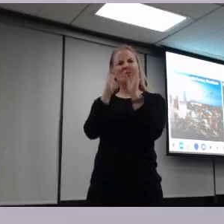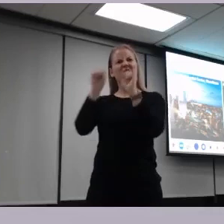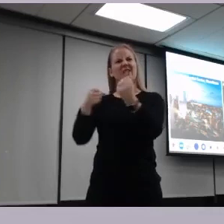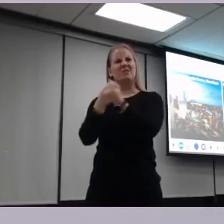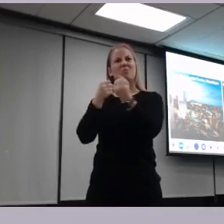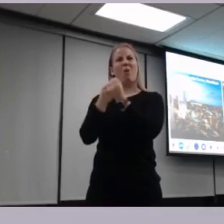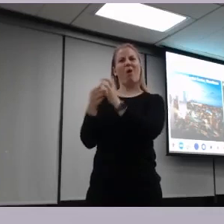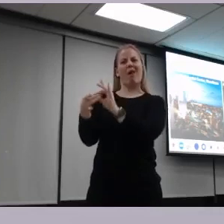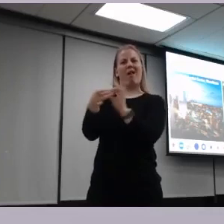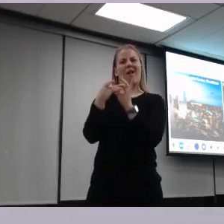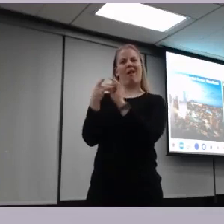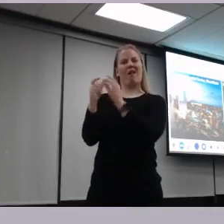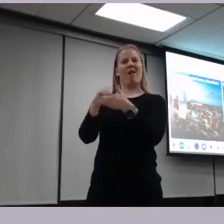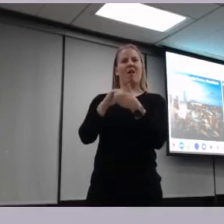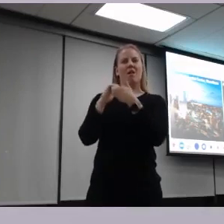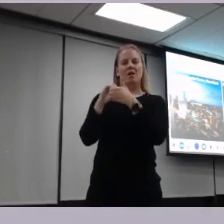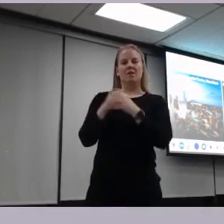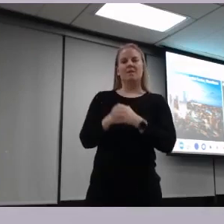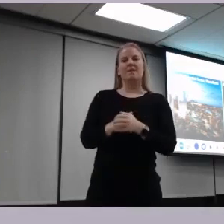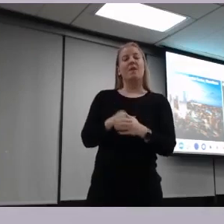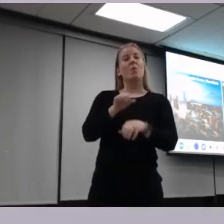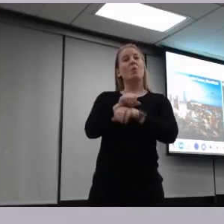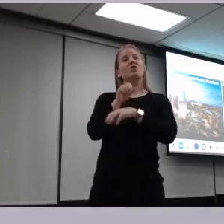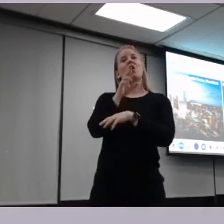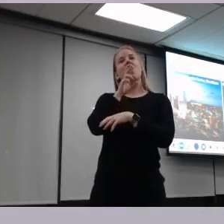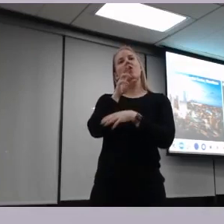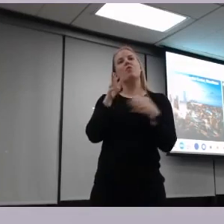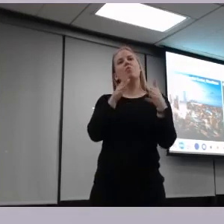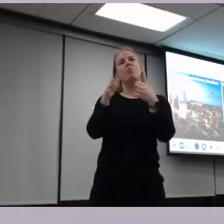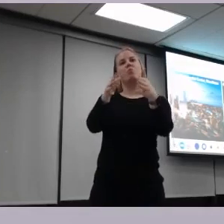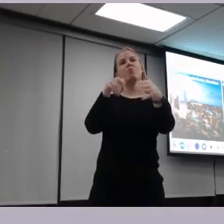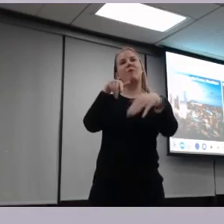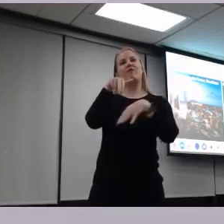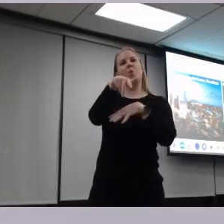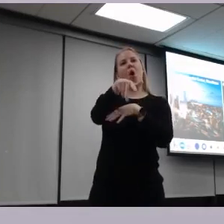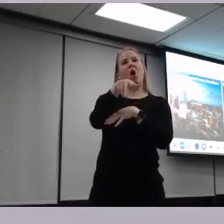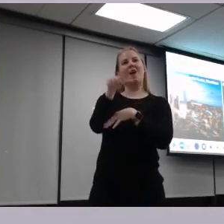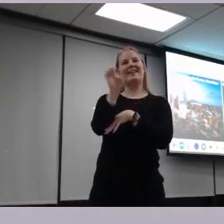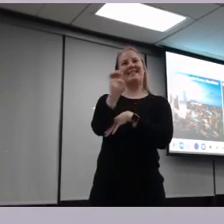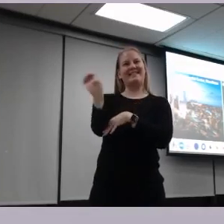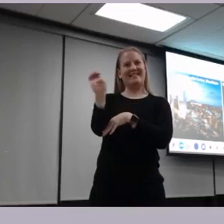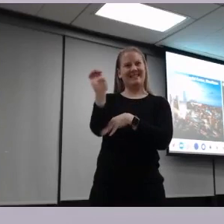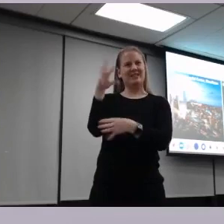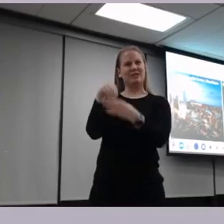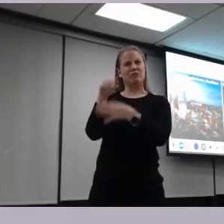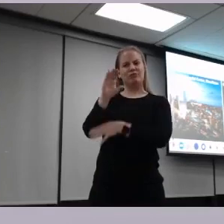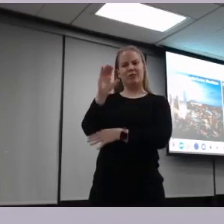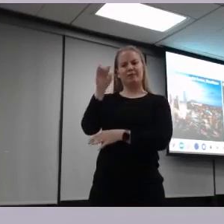We worked on the River Walk east in the Loop for to develop the forgotten riverbank.